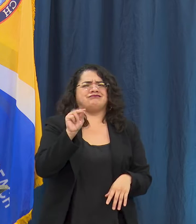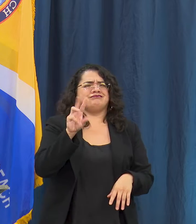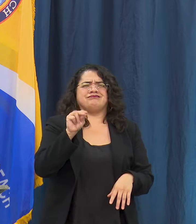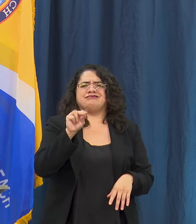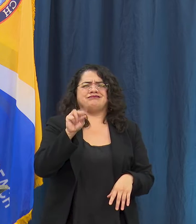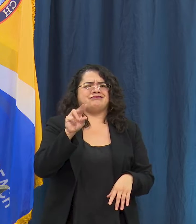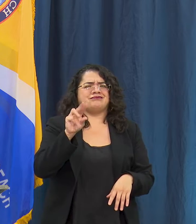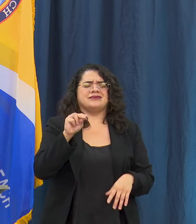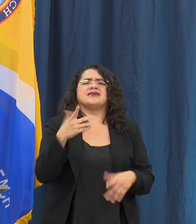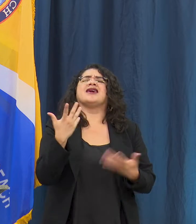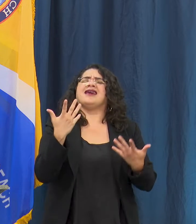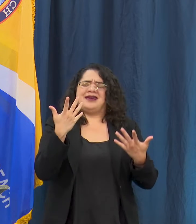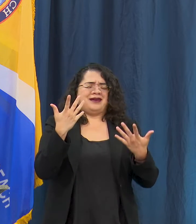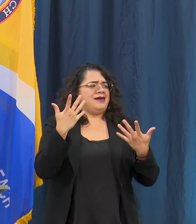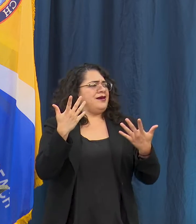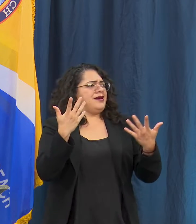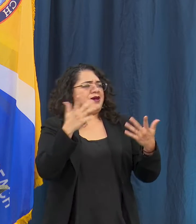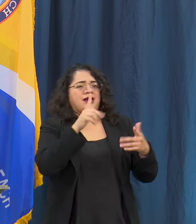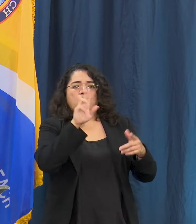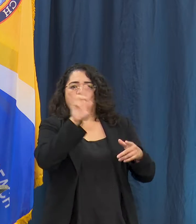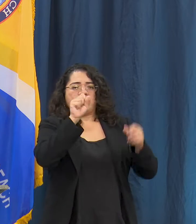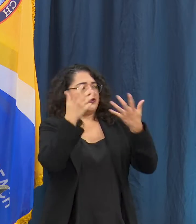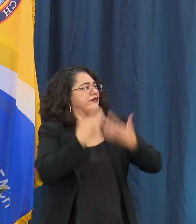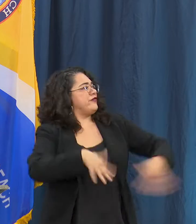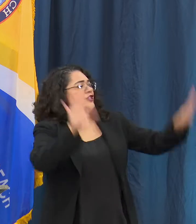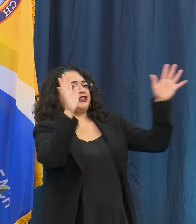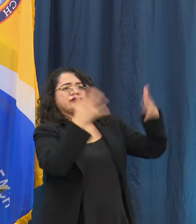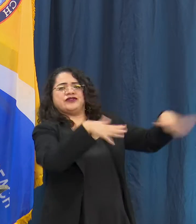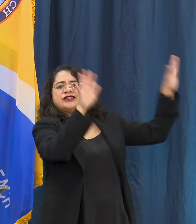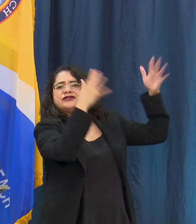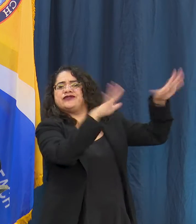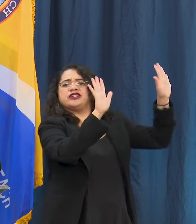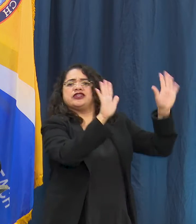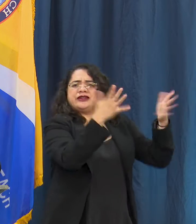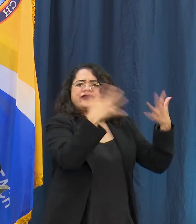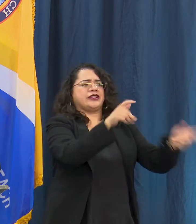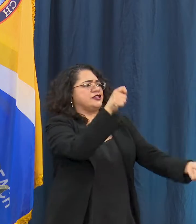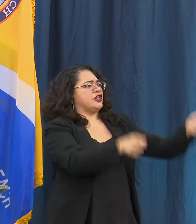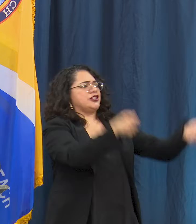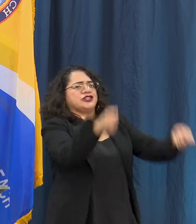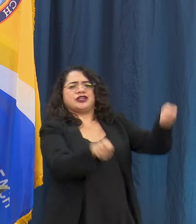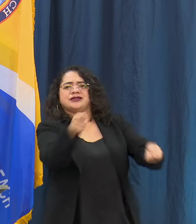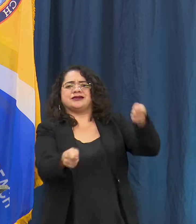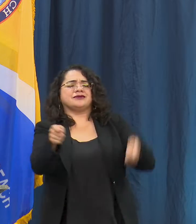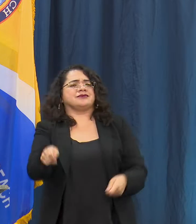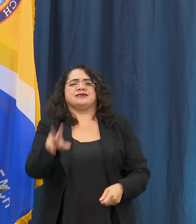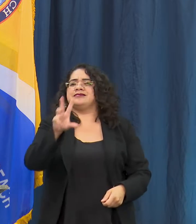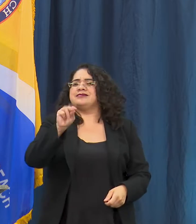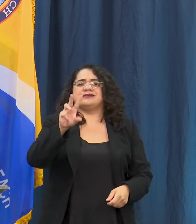not just in policing but in every aspect of American life and our institutions.